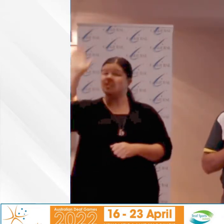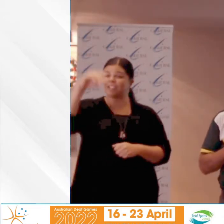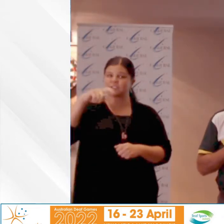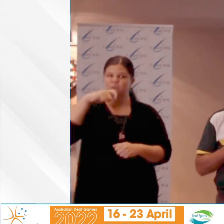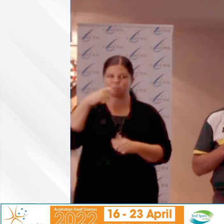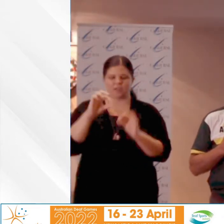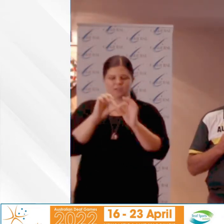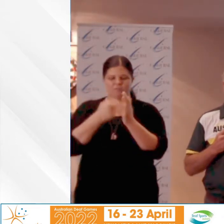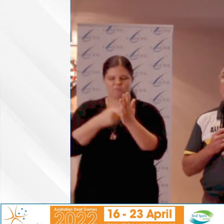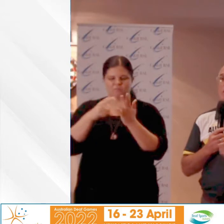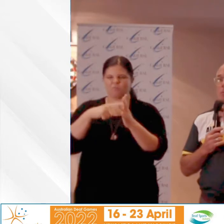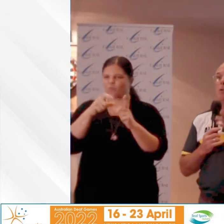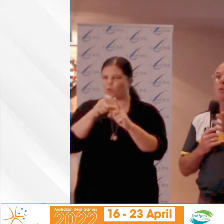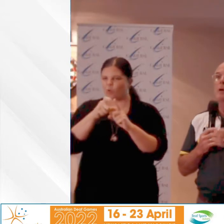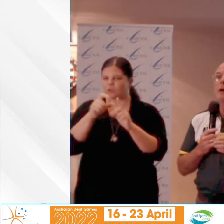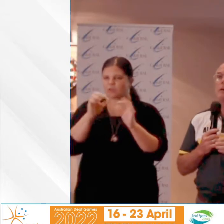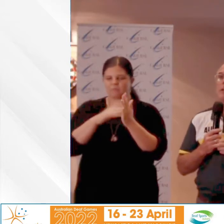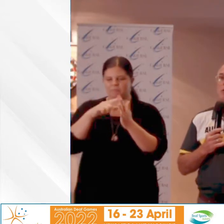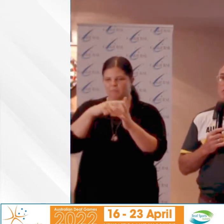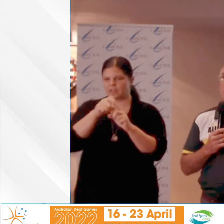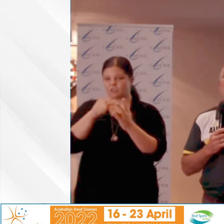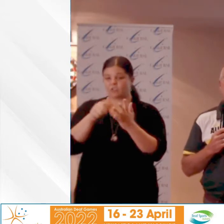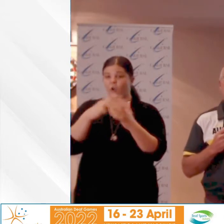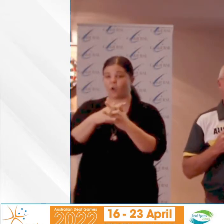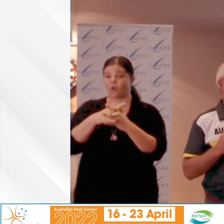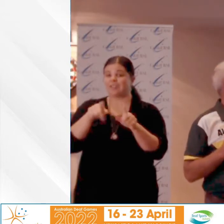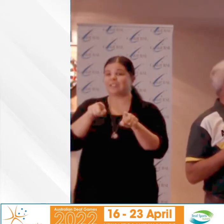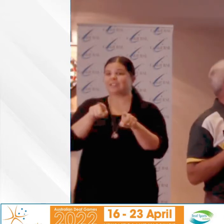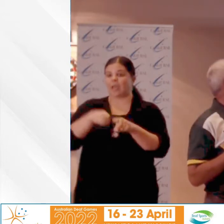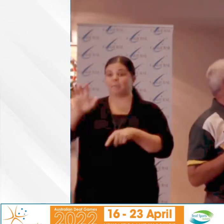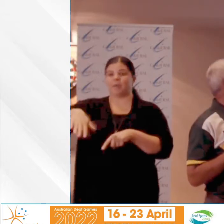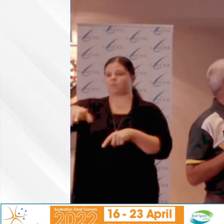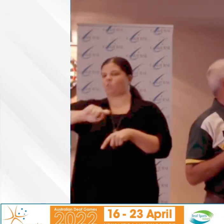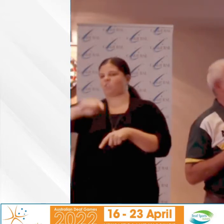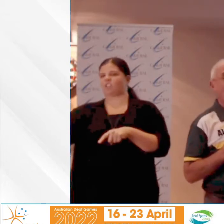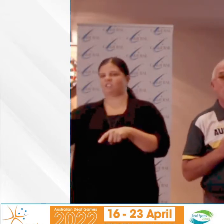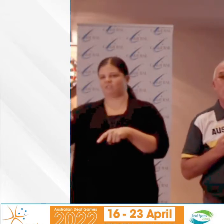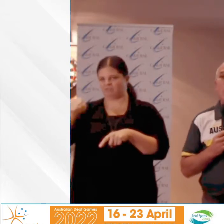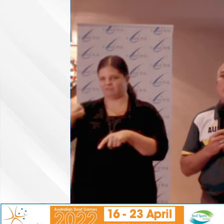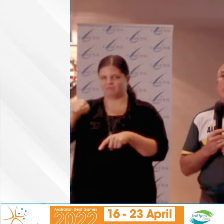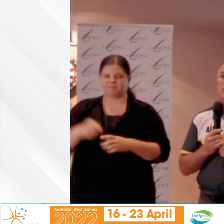and basketball is a Broadmeadow next door to each other lawn bowls is at